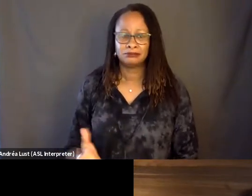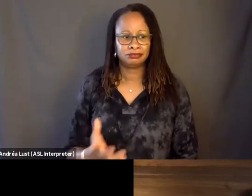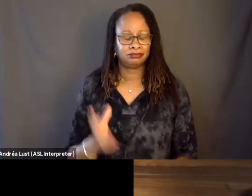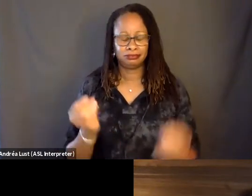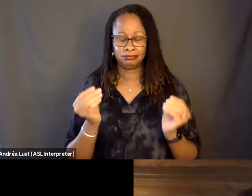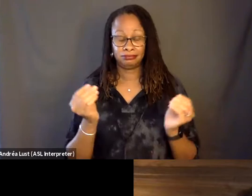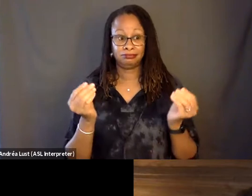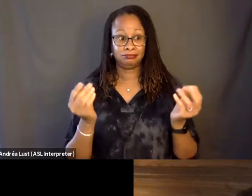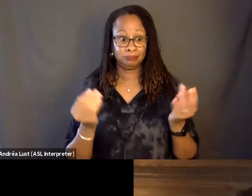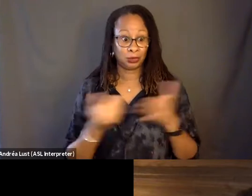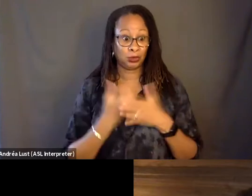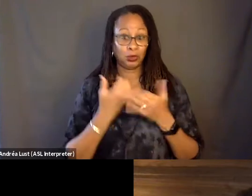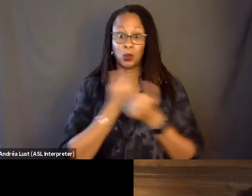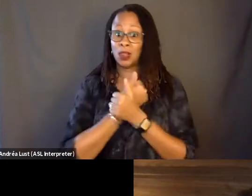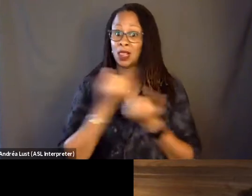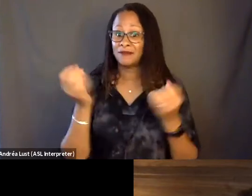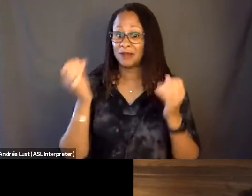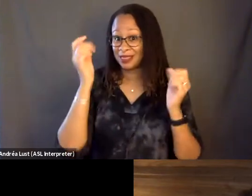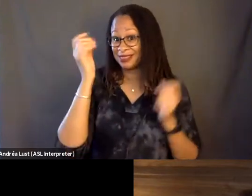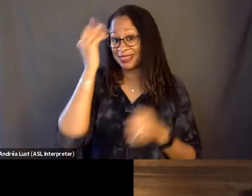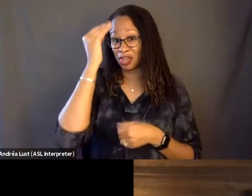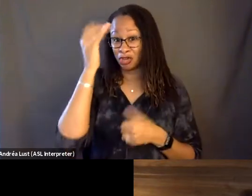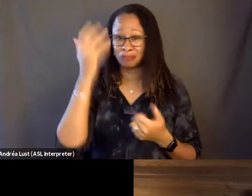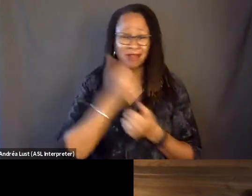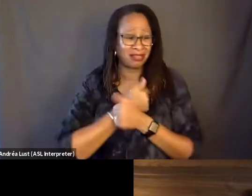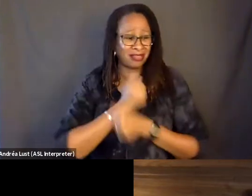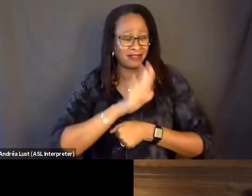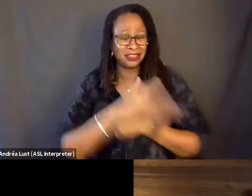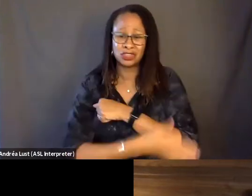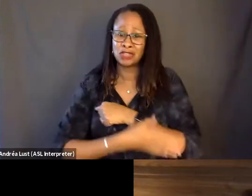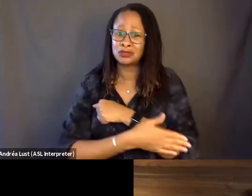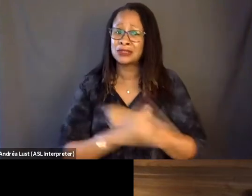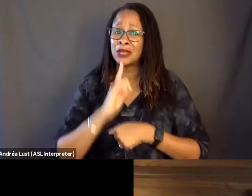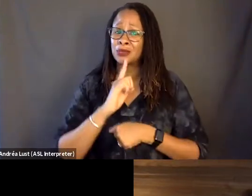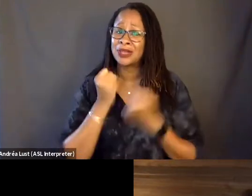who loved his country, who simply was advocating not